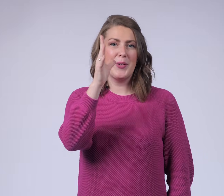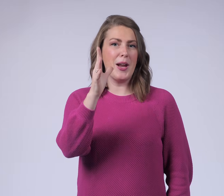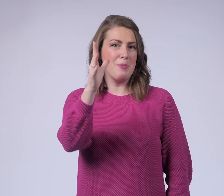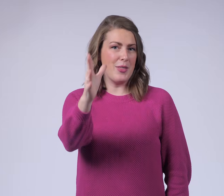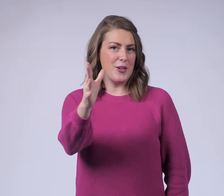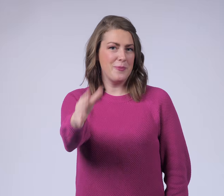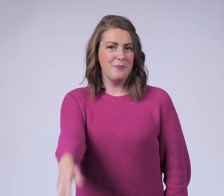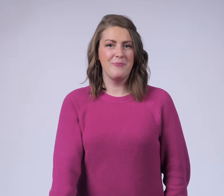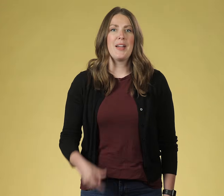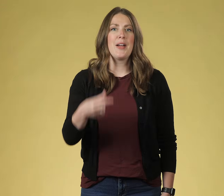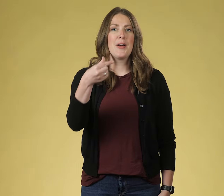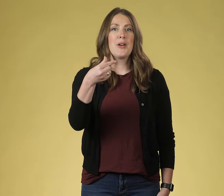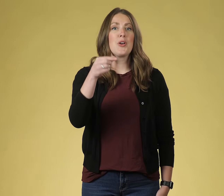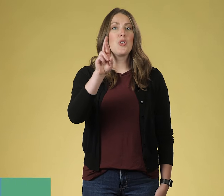Grandmother.